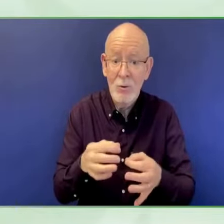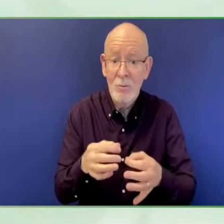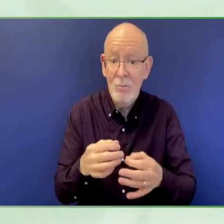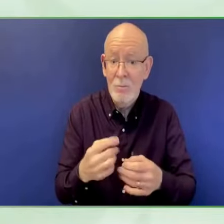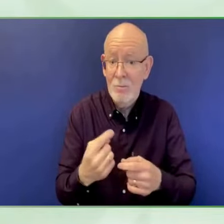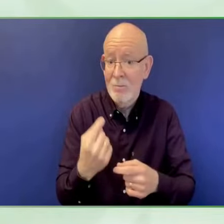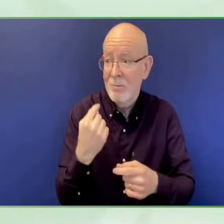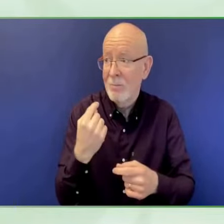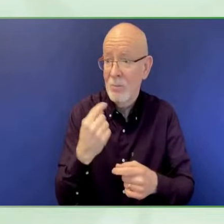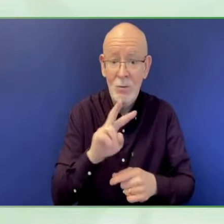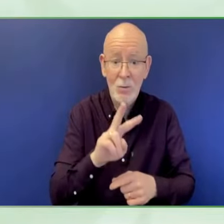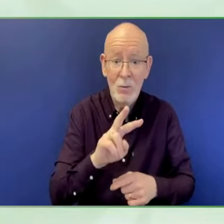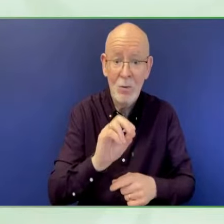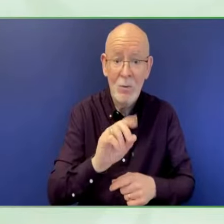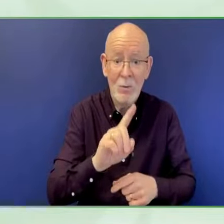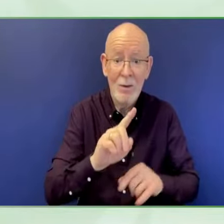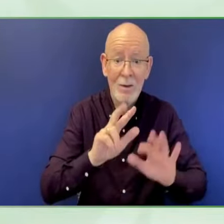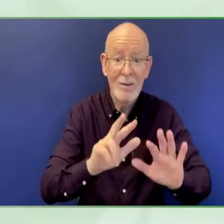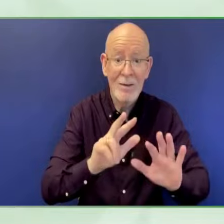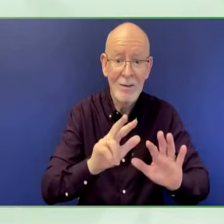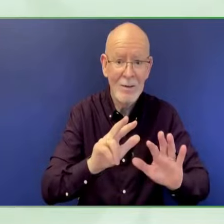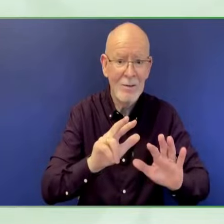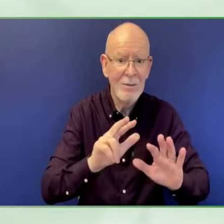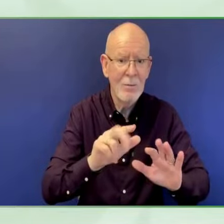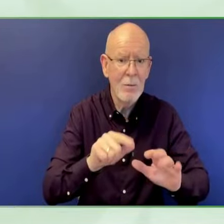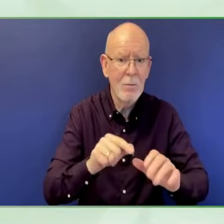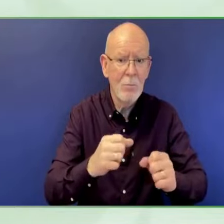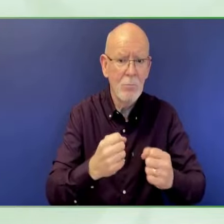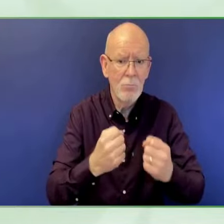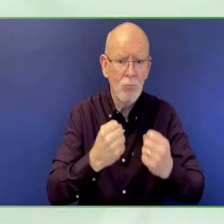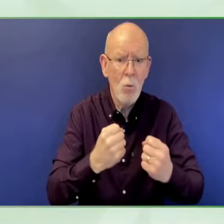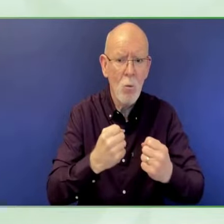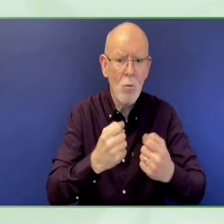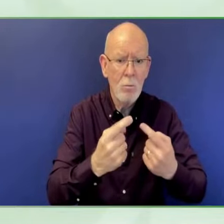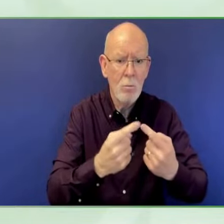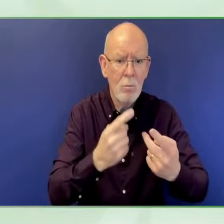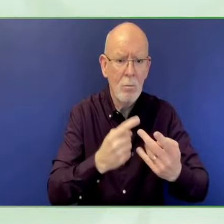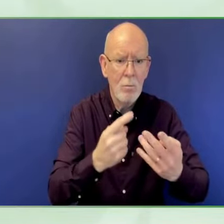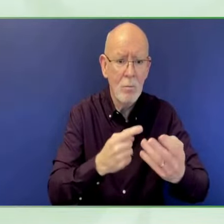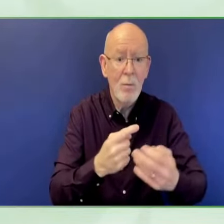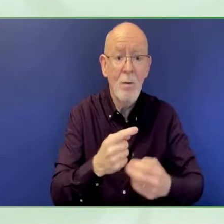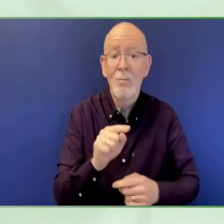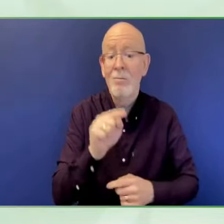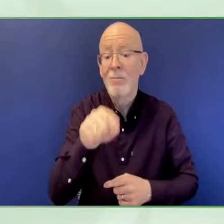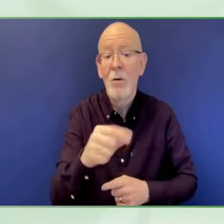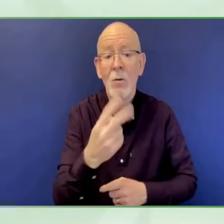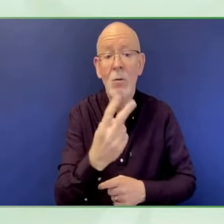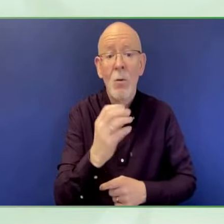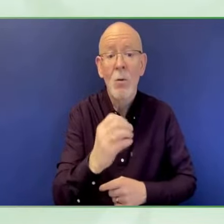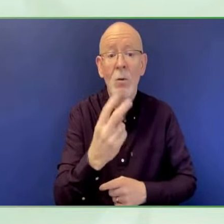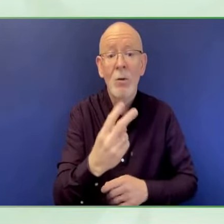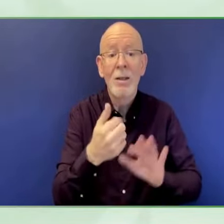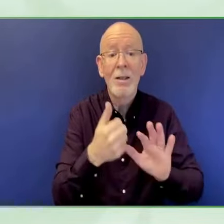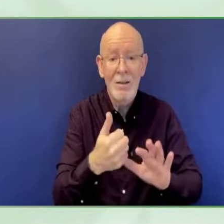that's what you need to strengthen the capacity of persons with disabilities and their families to be active members of advocacy and